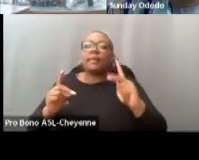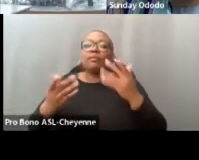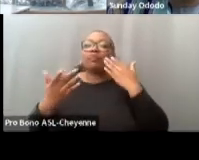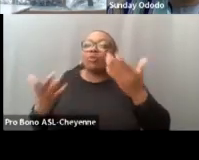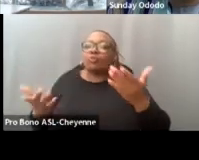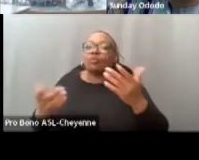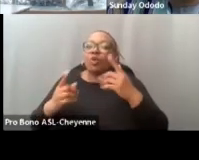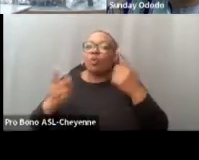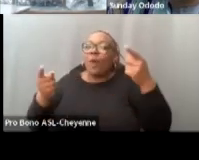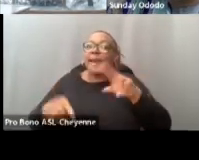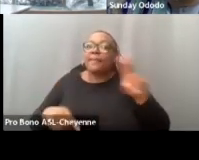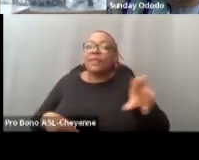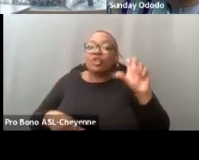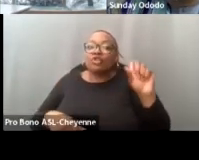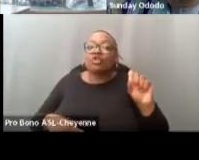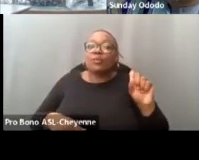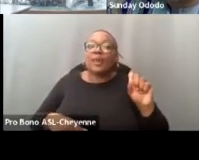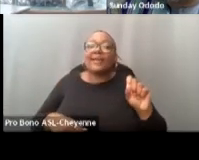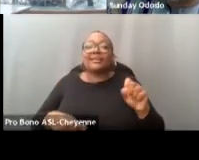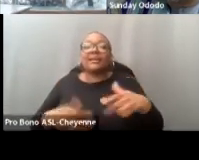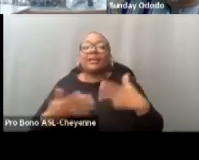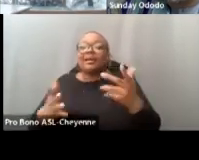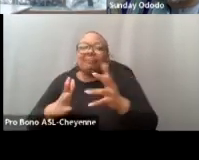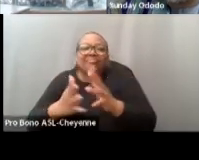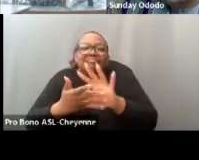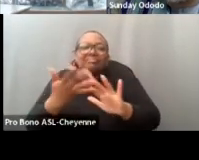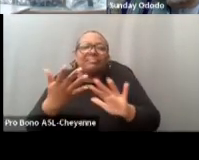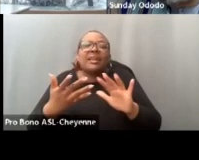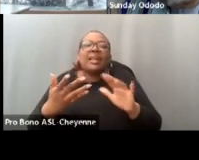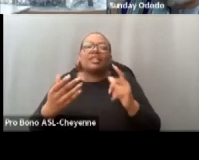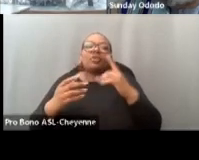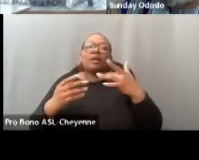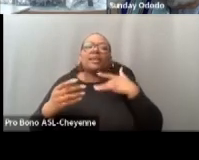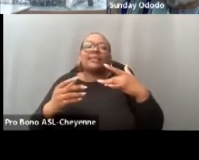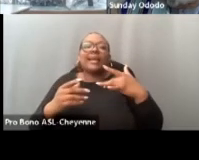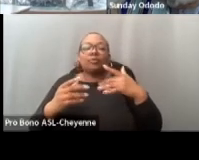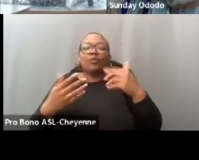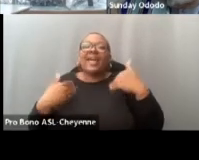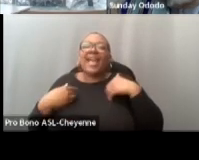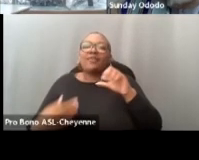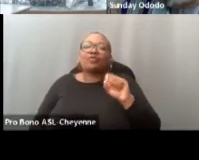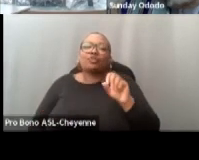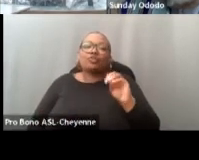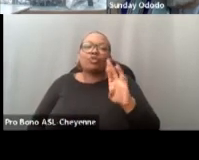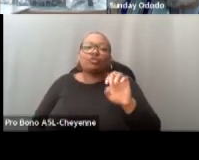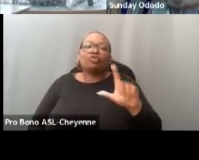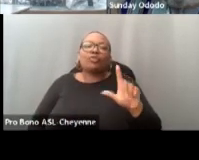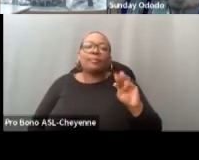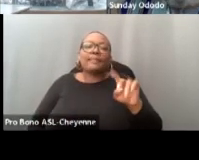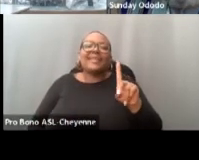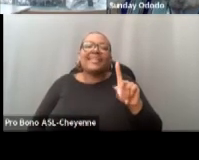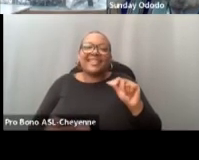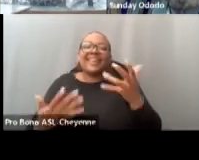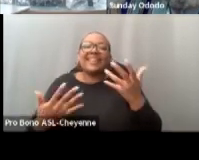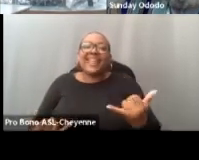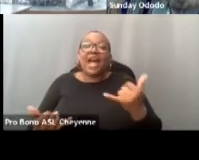in the US, whether the gunshot and all that. I mean, thanks to social media now, where all these things are now becoming out there,